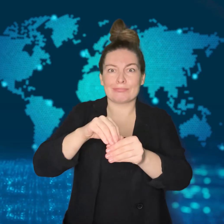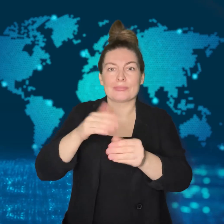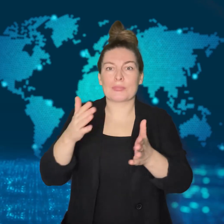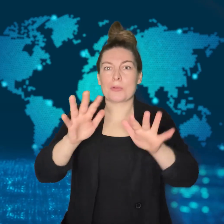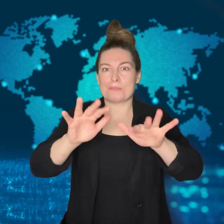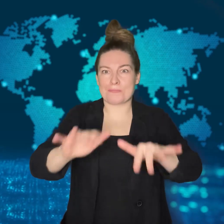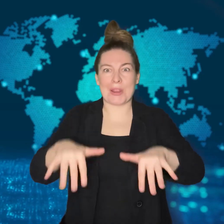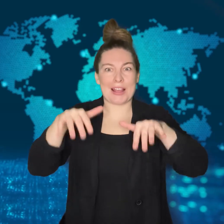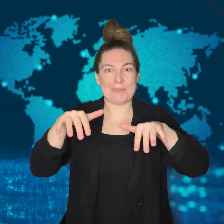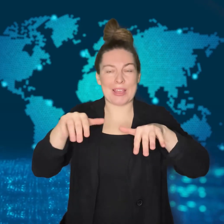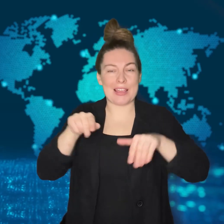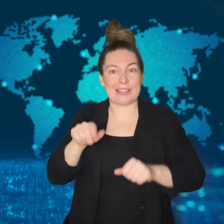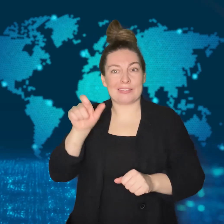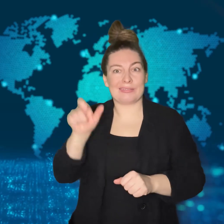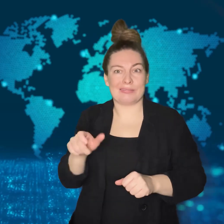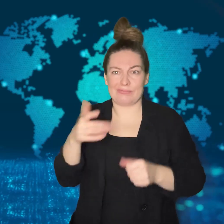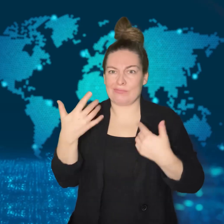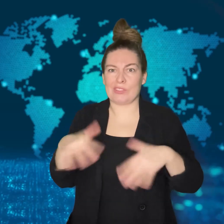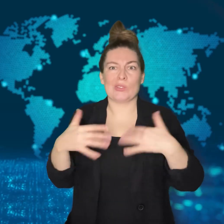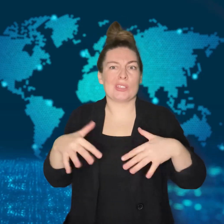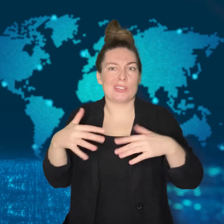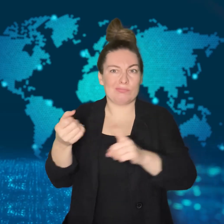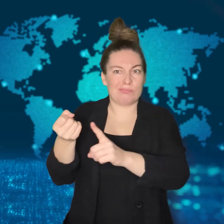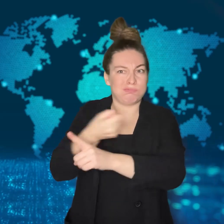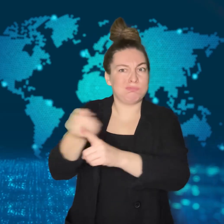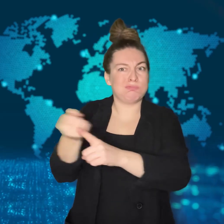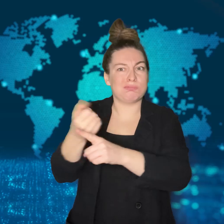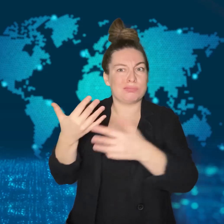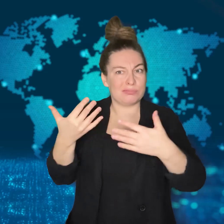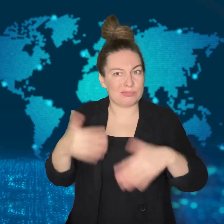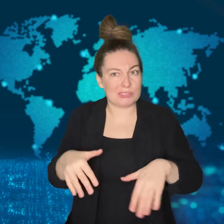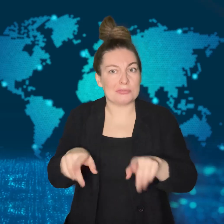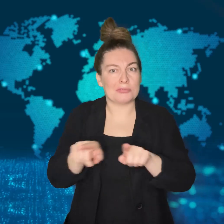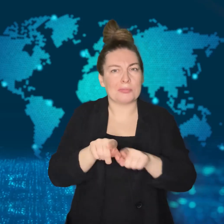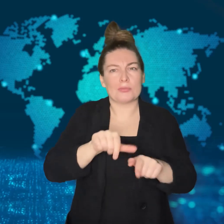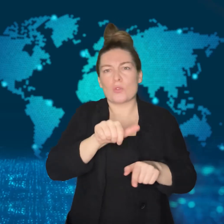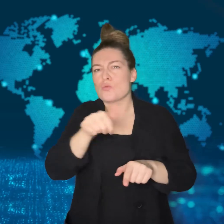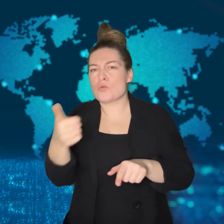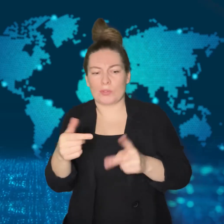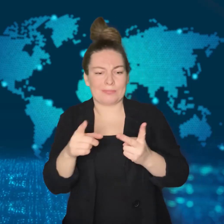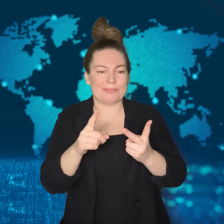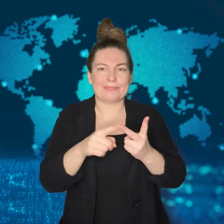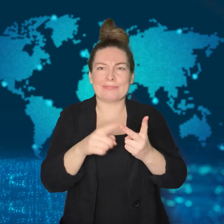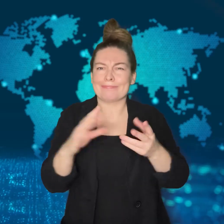He referred to two other incidents that occurred recently.